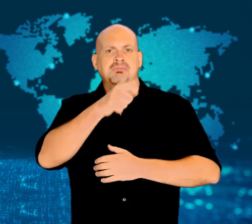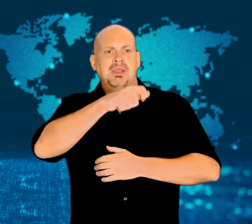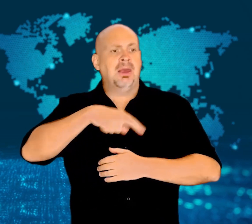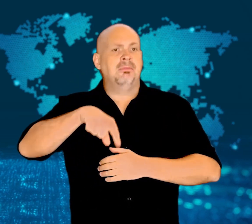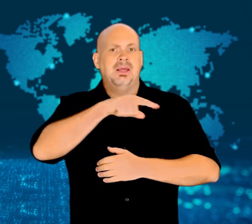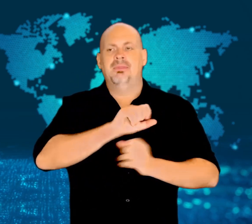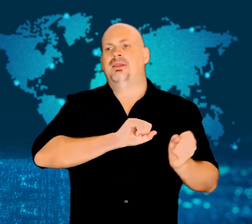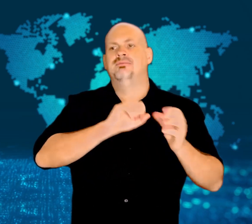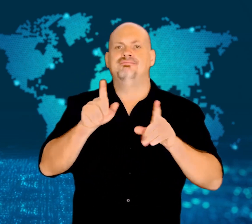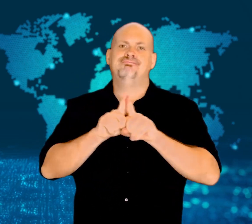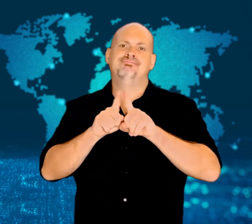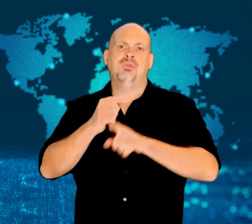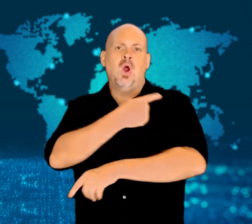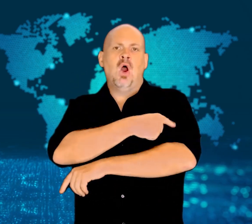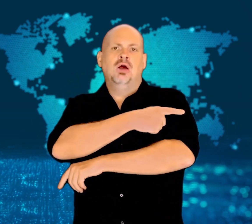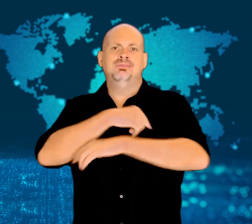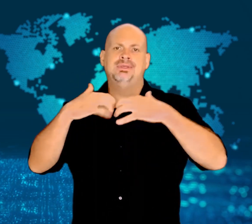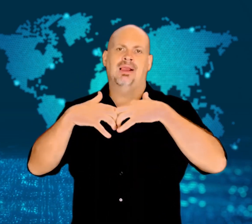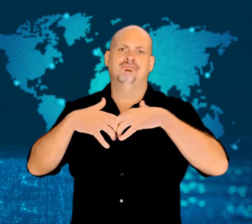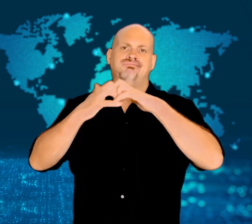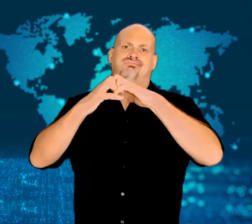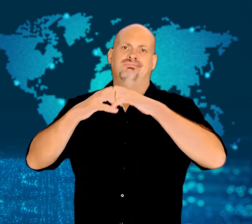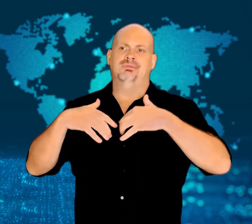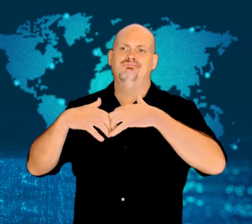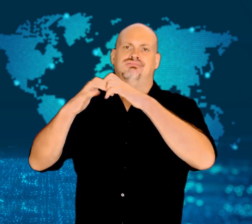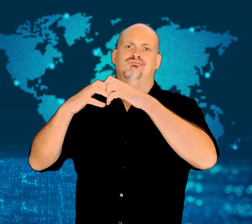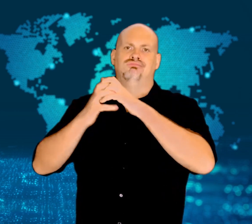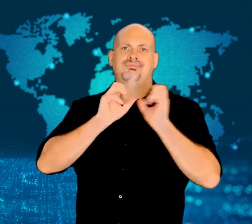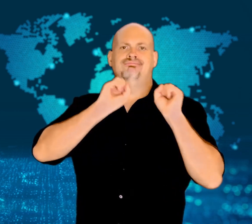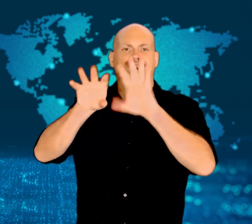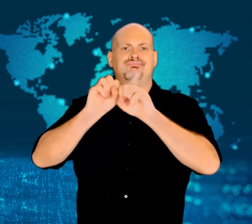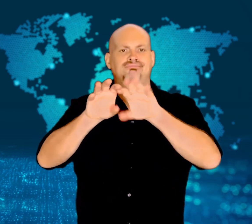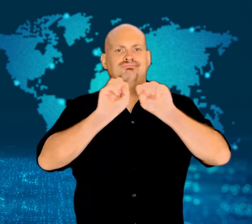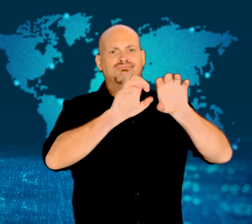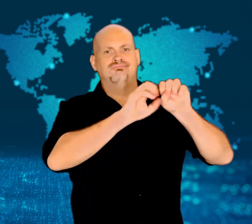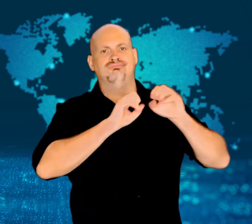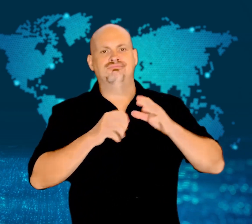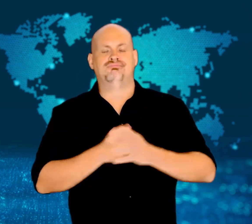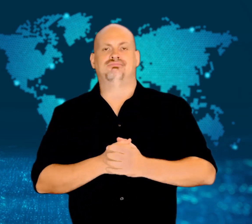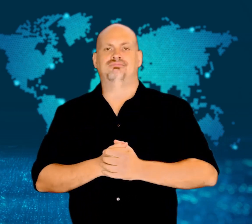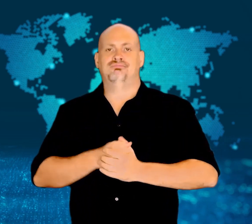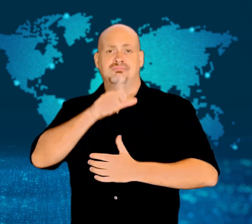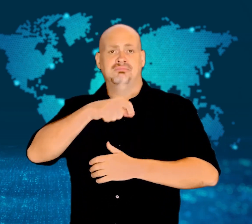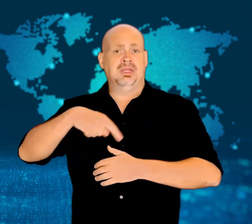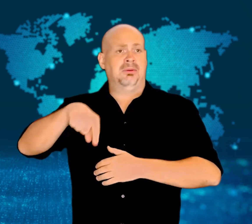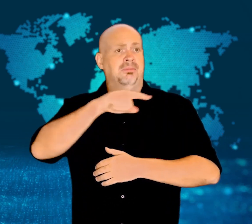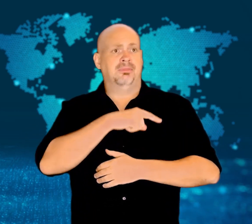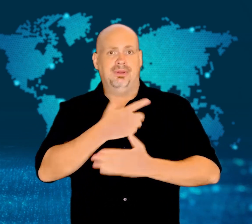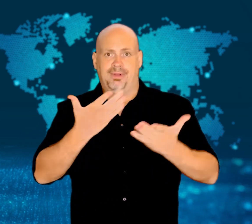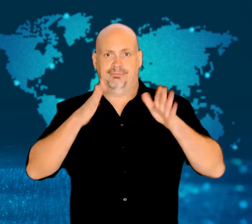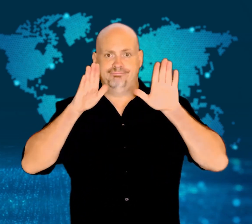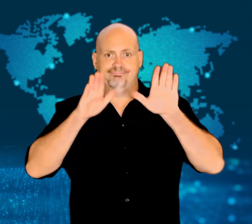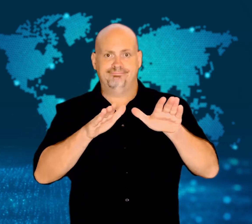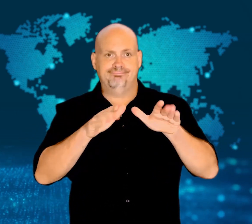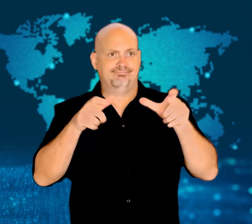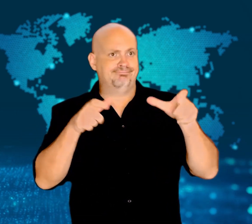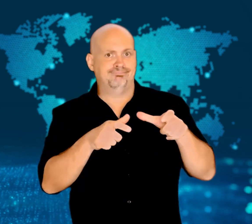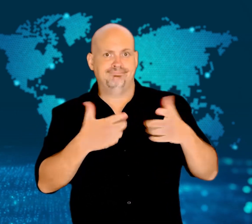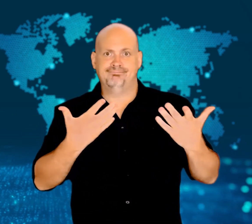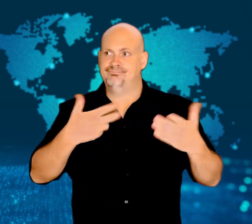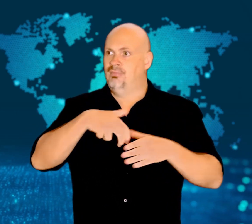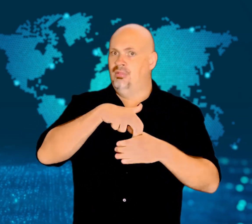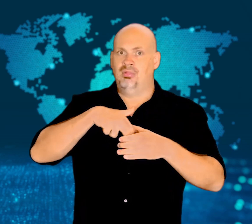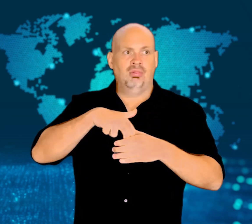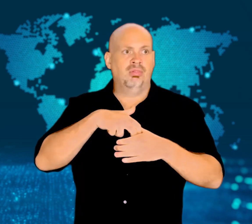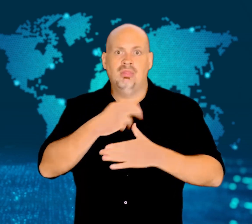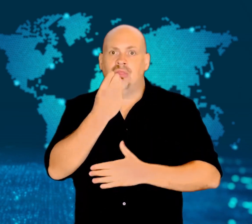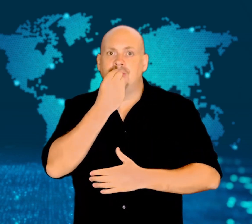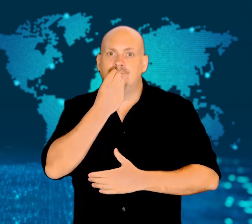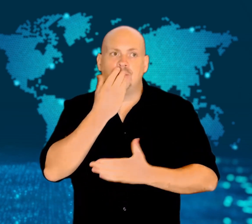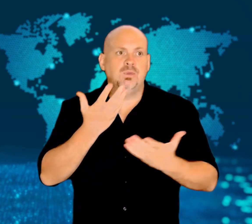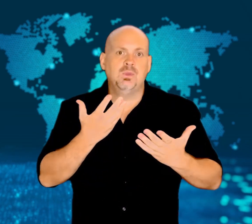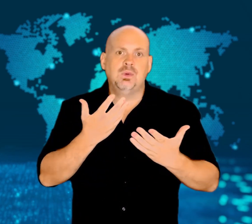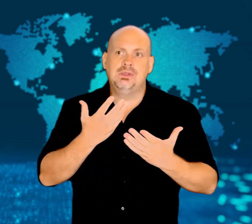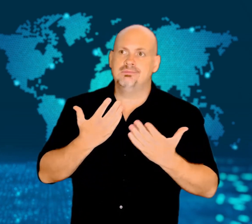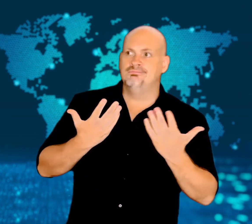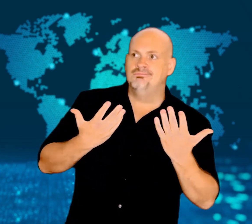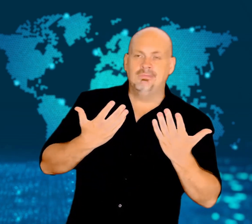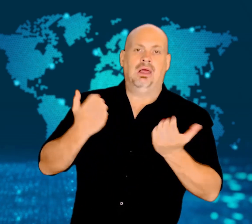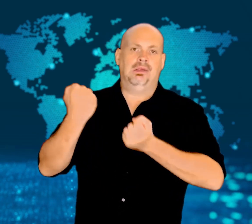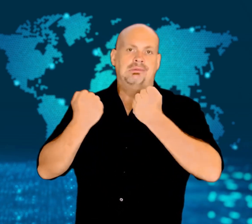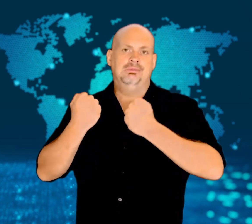Some people are being housed in temporary hospitals.